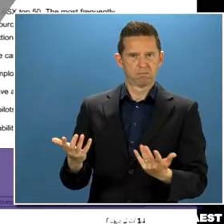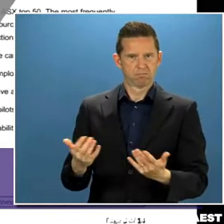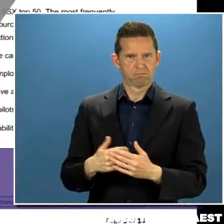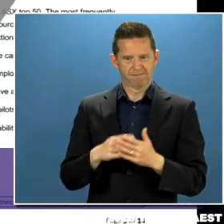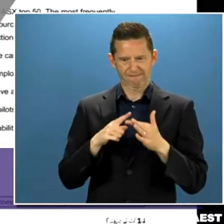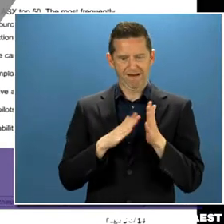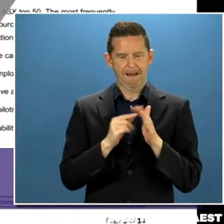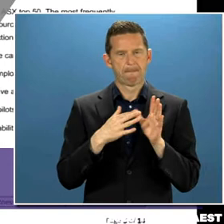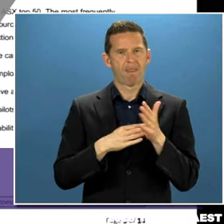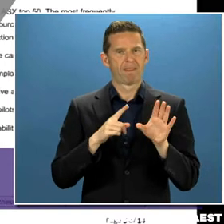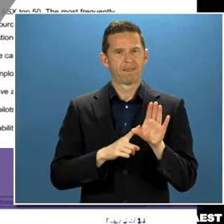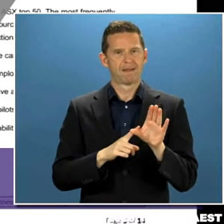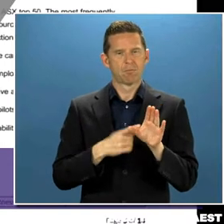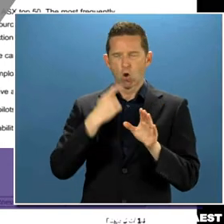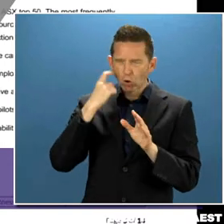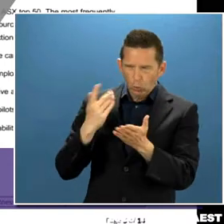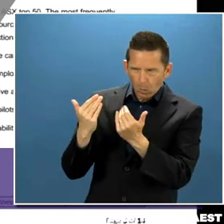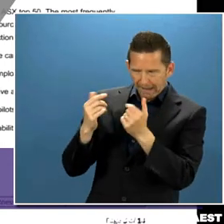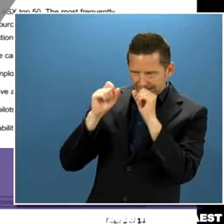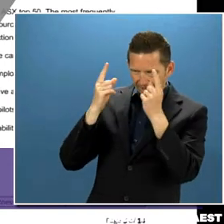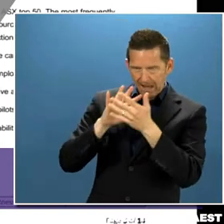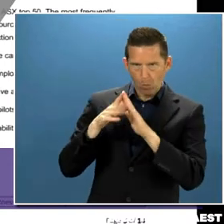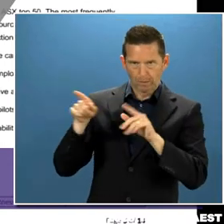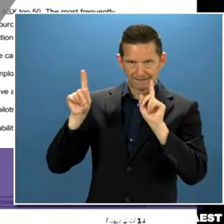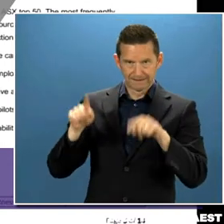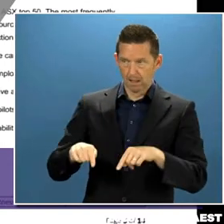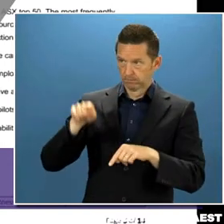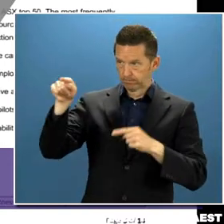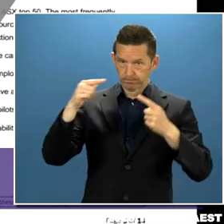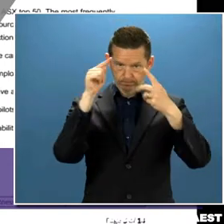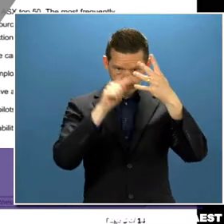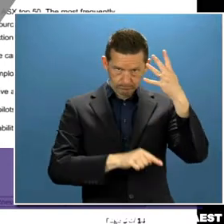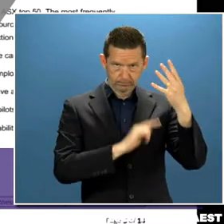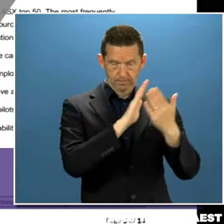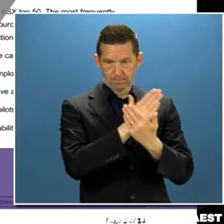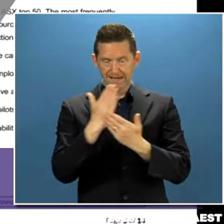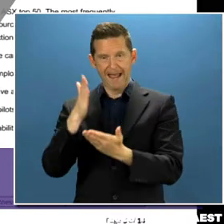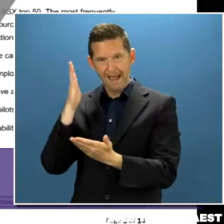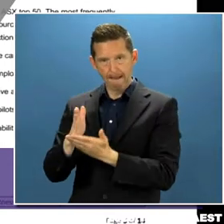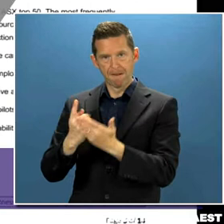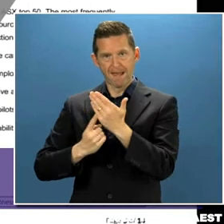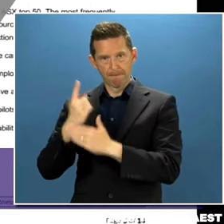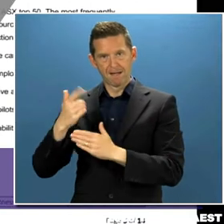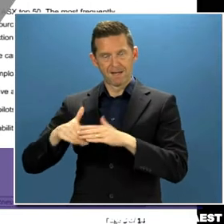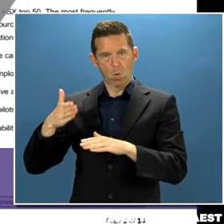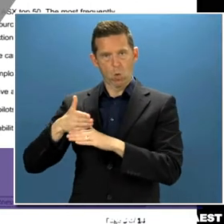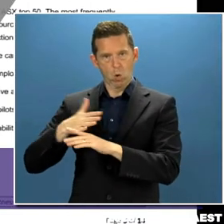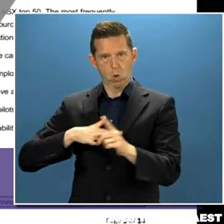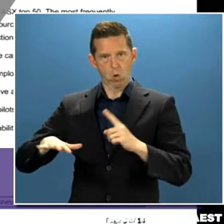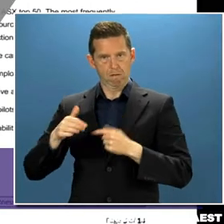So, again, I'm trying to understand how you start to translate these values and the words into deed or action.